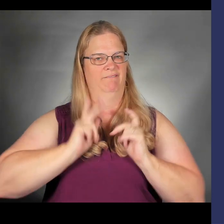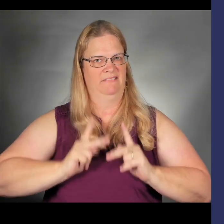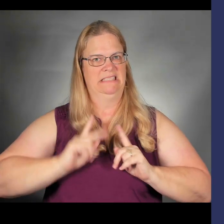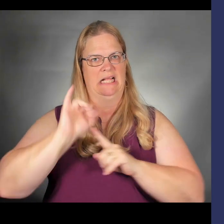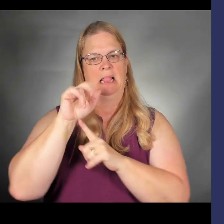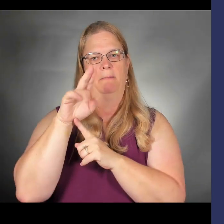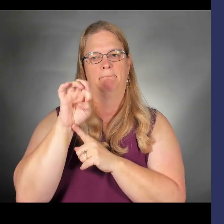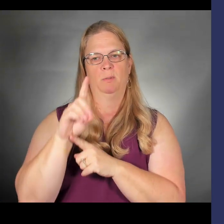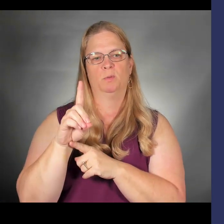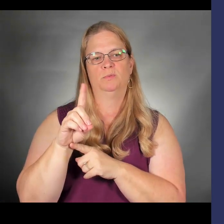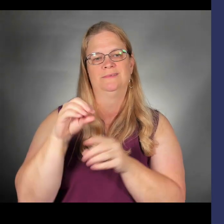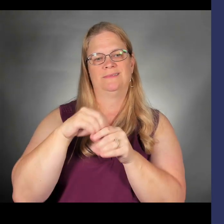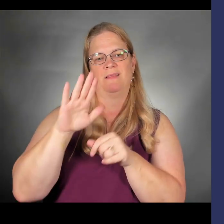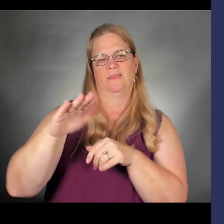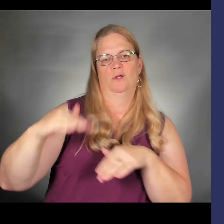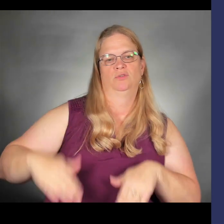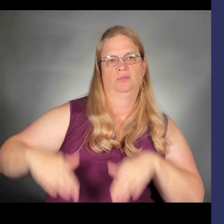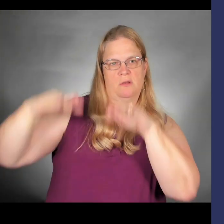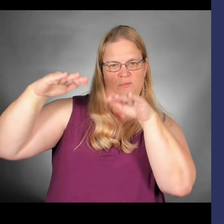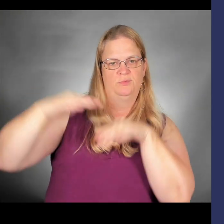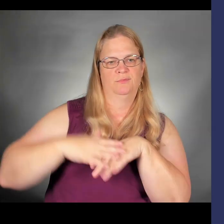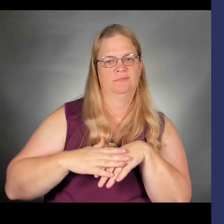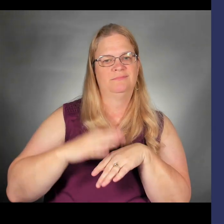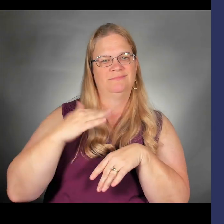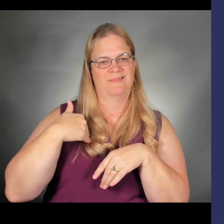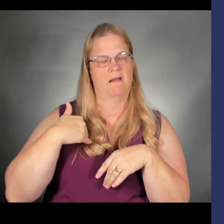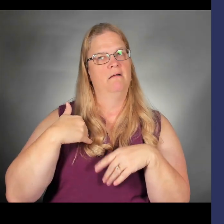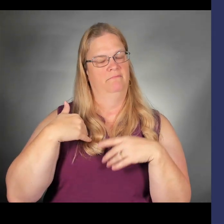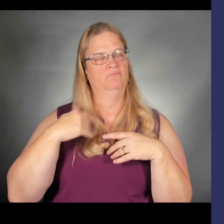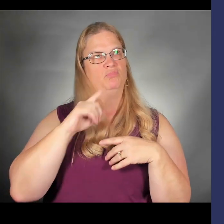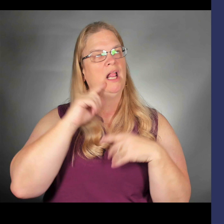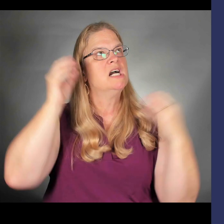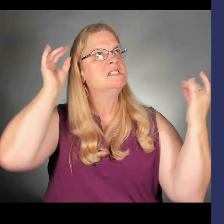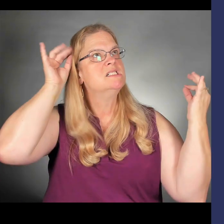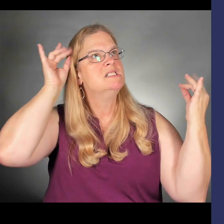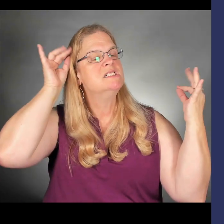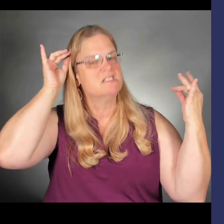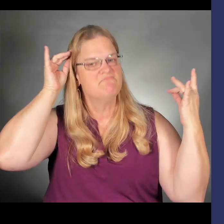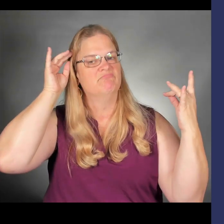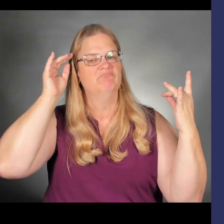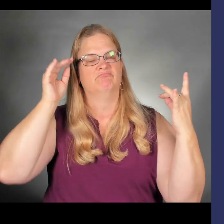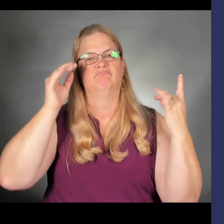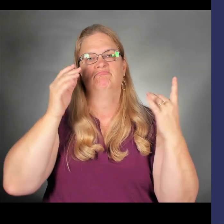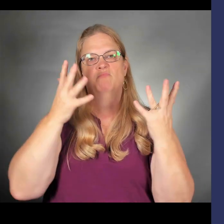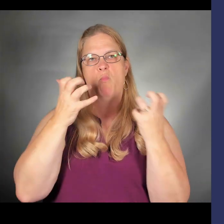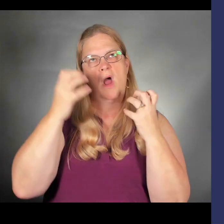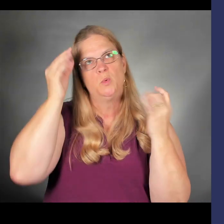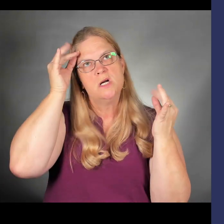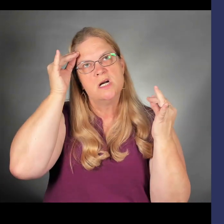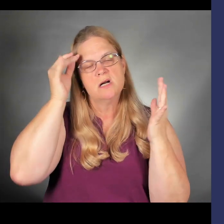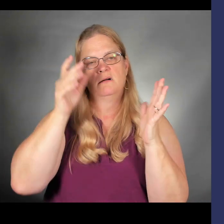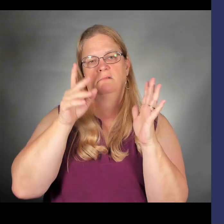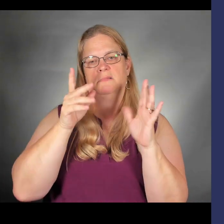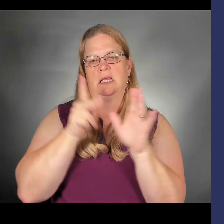who were previously physically abused in their childhood have seriously considered taking their own life.